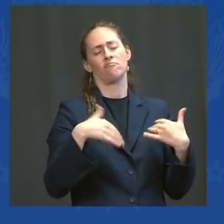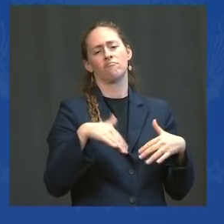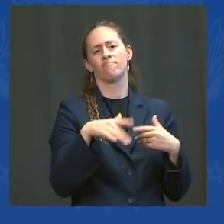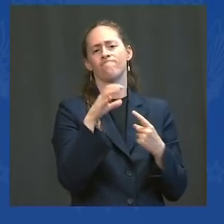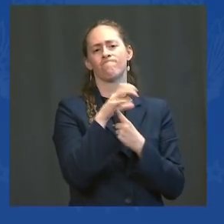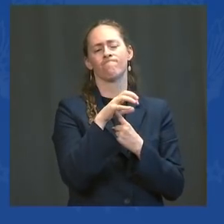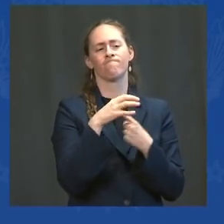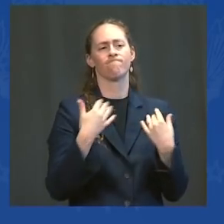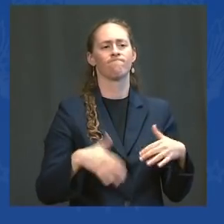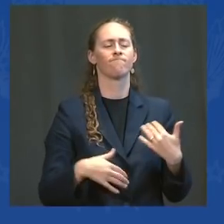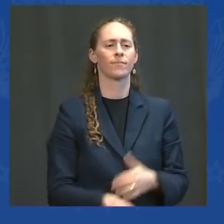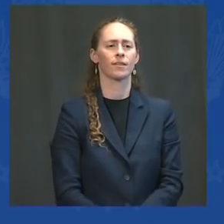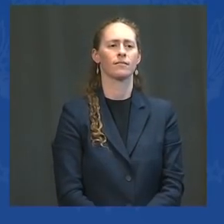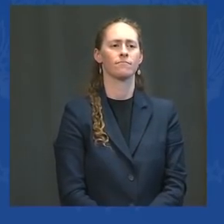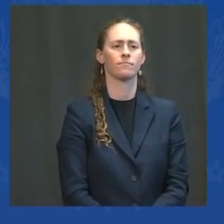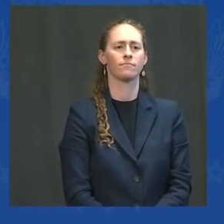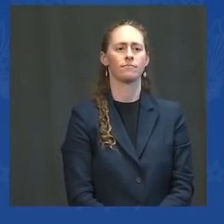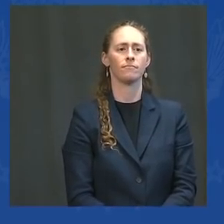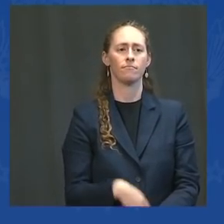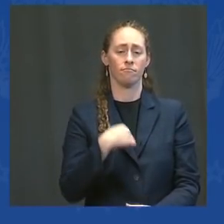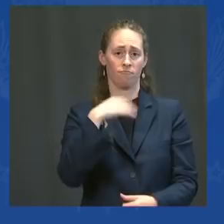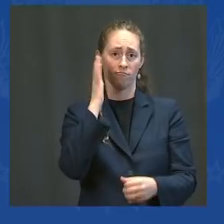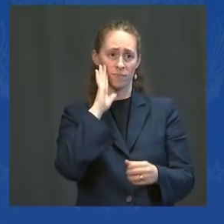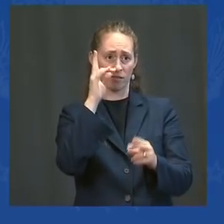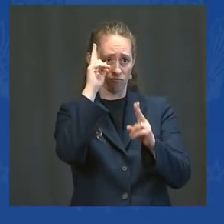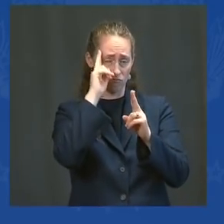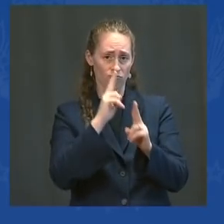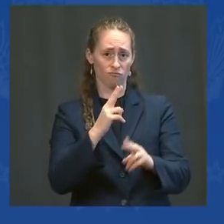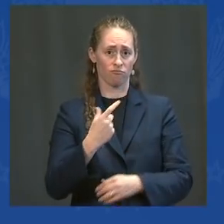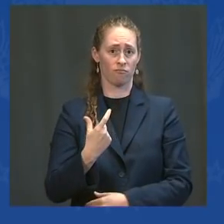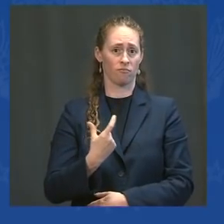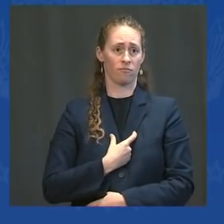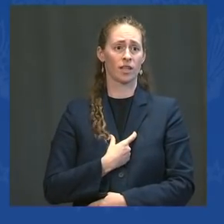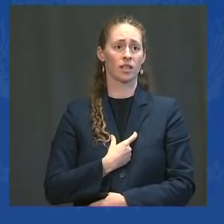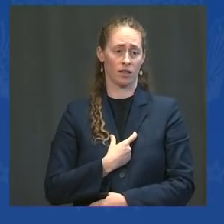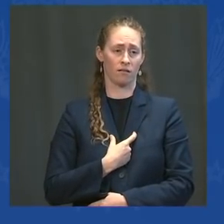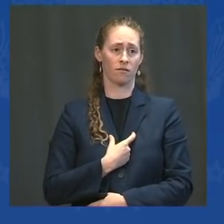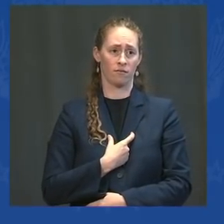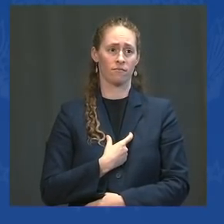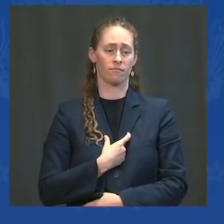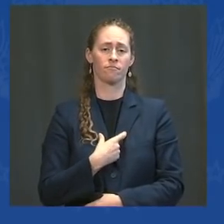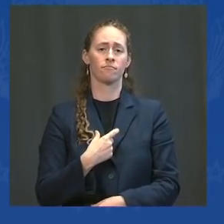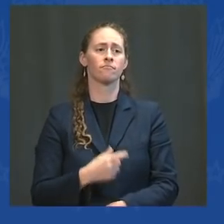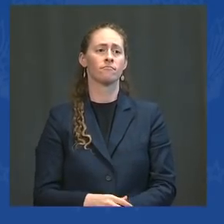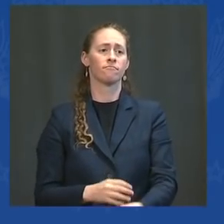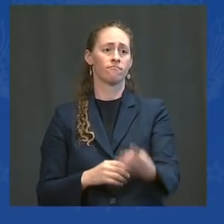will be housed in four locations. Two medals will be displayed at the U.S. Capitol Police Department in Washing- --